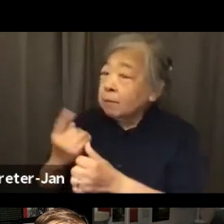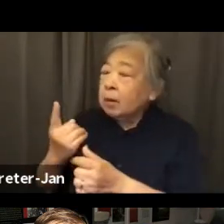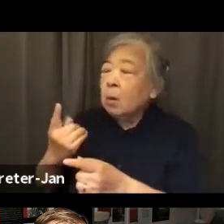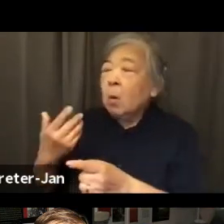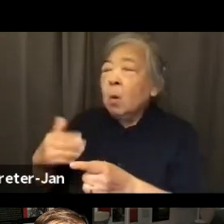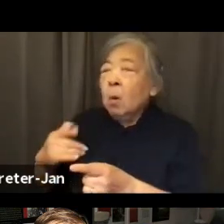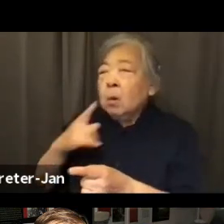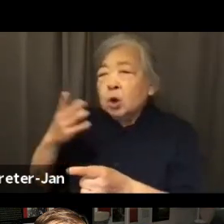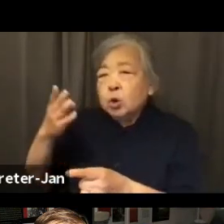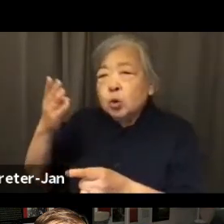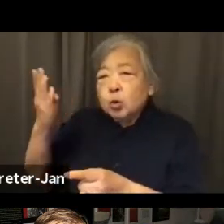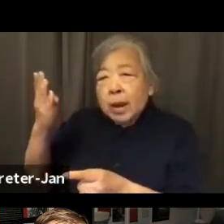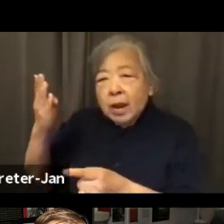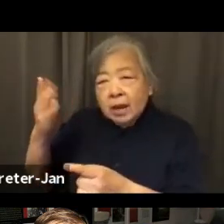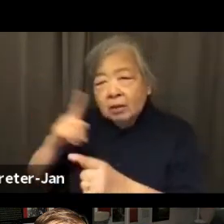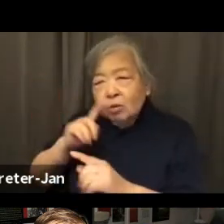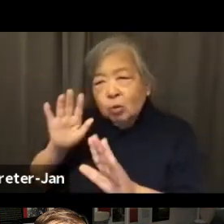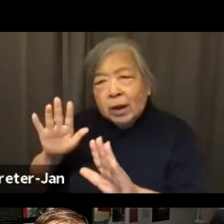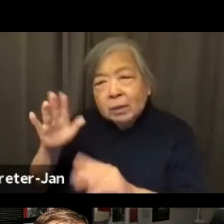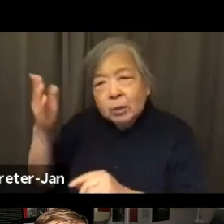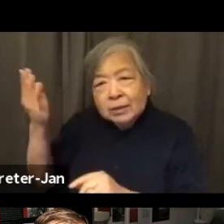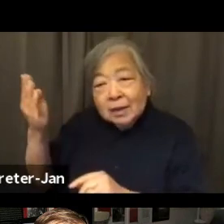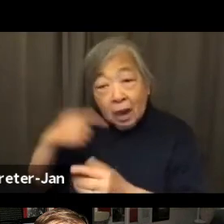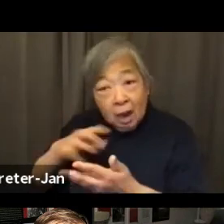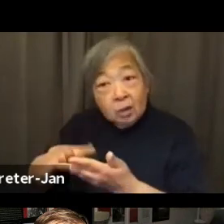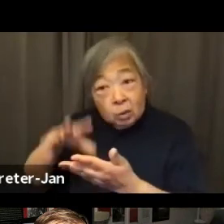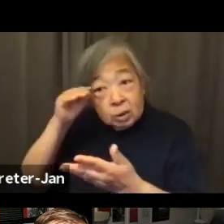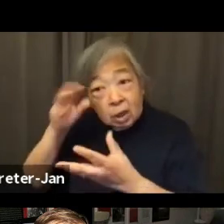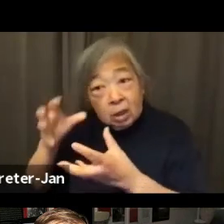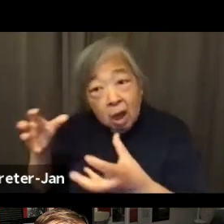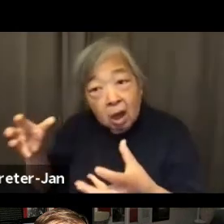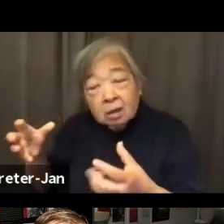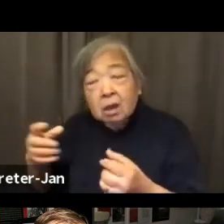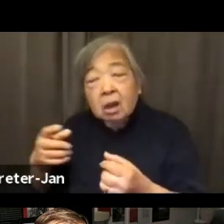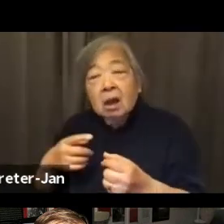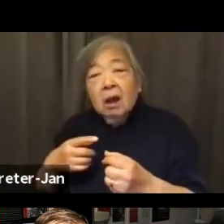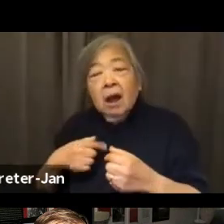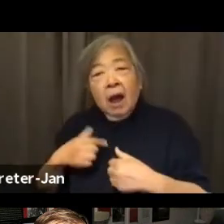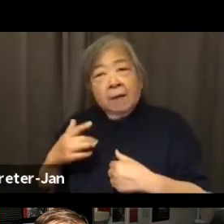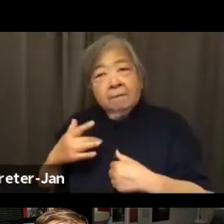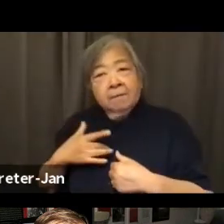I learned a lot and I think it's definitely I feel like we're kind of lucky now we can